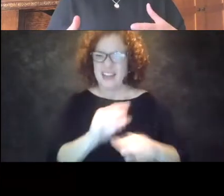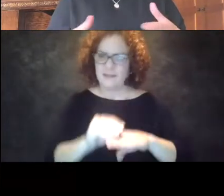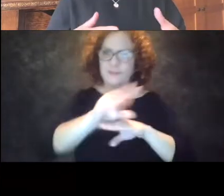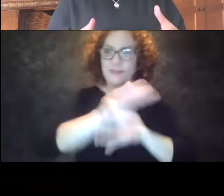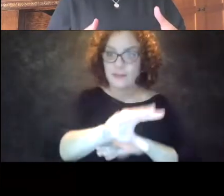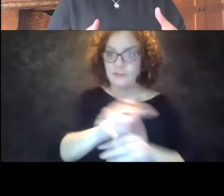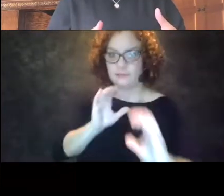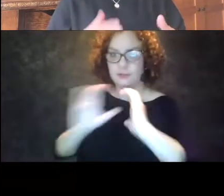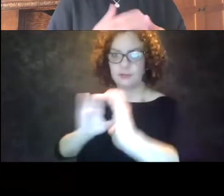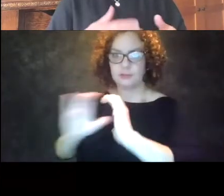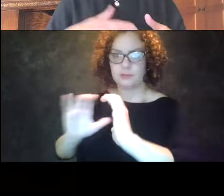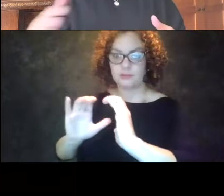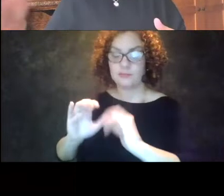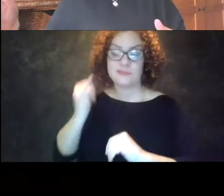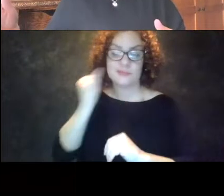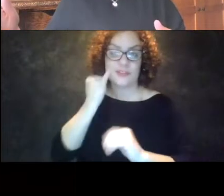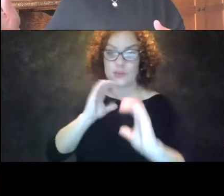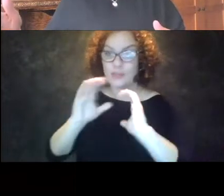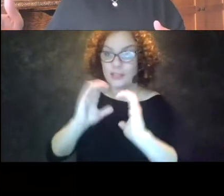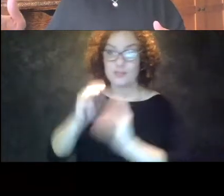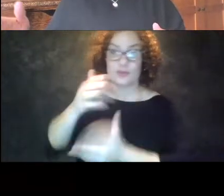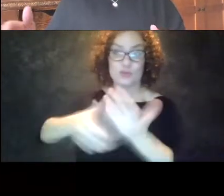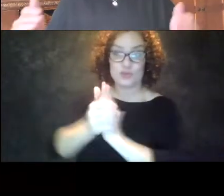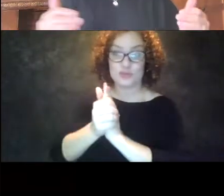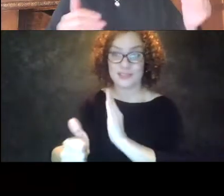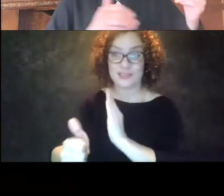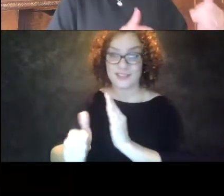or social skills haven't developed the same level as your peers, that is going to have